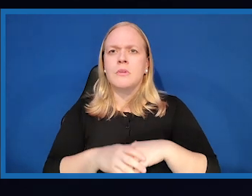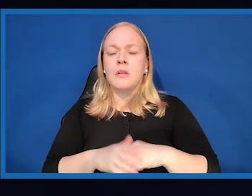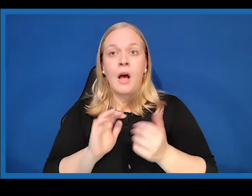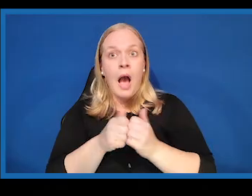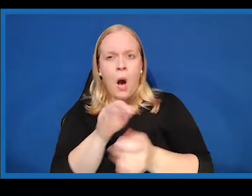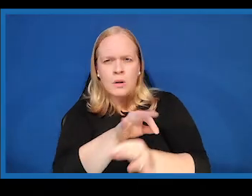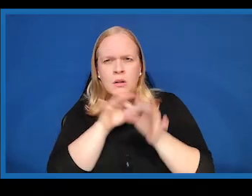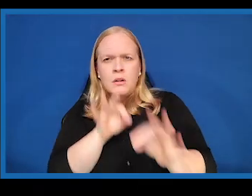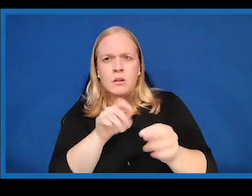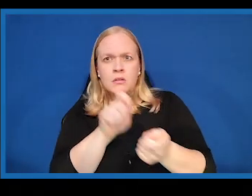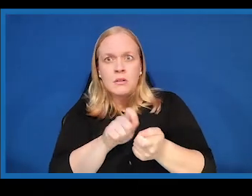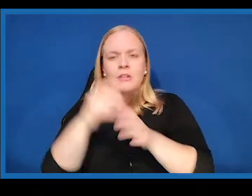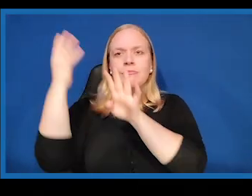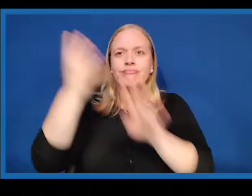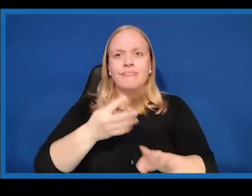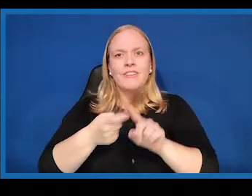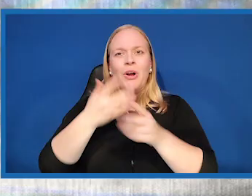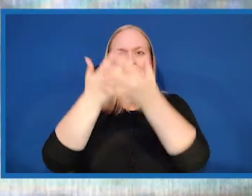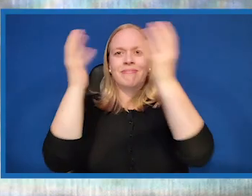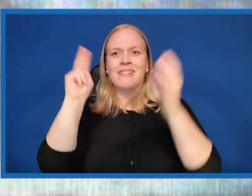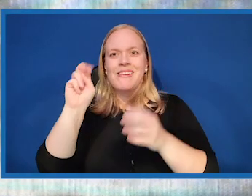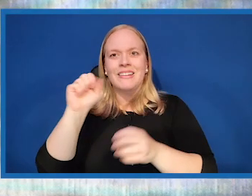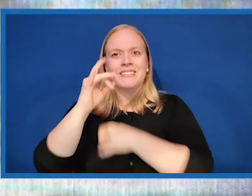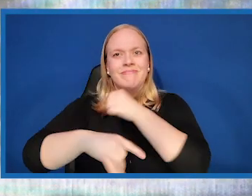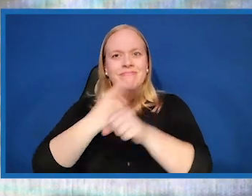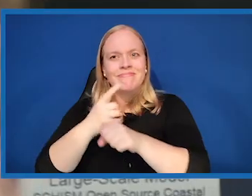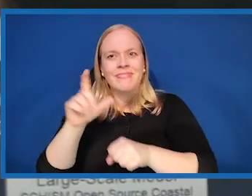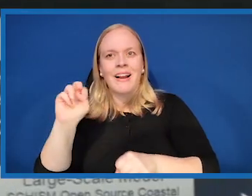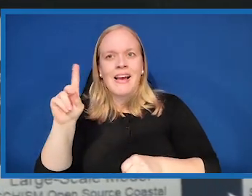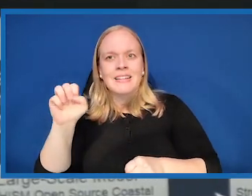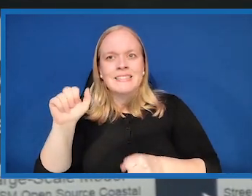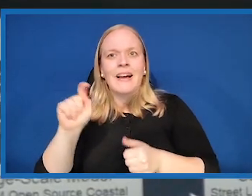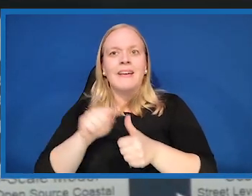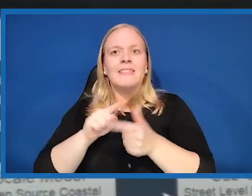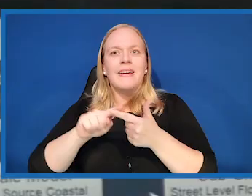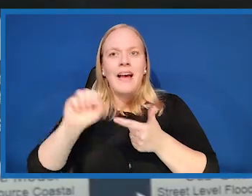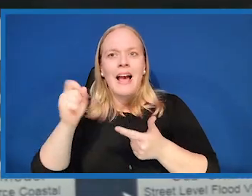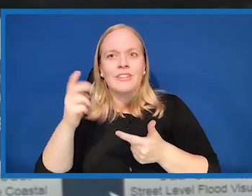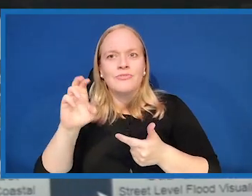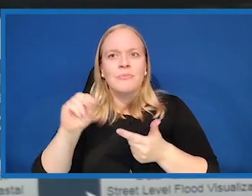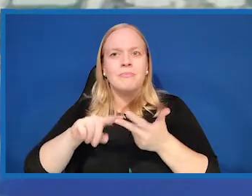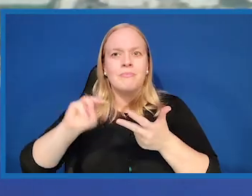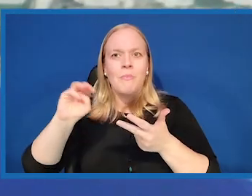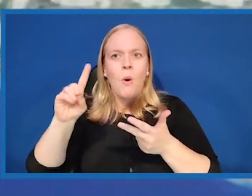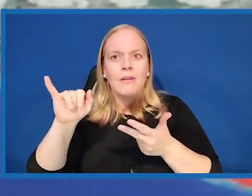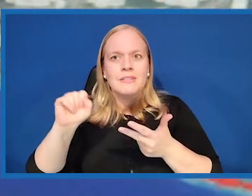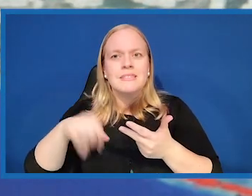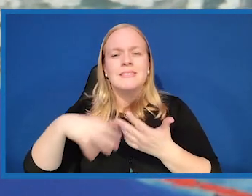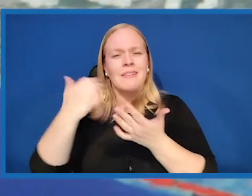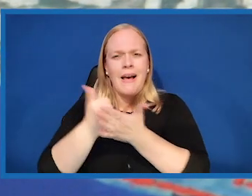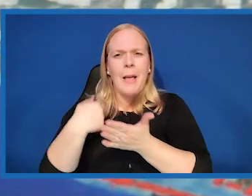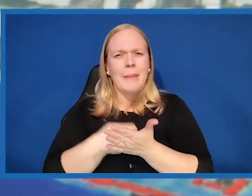LANDSAT, ASTRO, AND LOTUS REALLY HELPS US CALIBRATE OUR MODEL. HAVING THAT REGIONAL WATER DEPTH MAP REALLY HELPS US